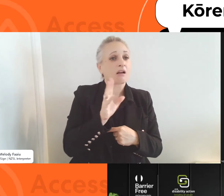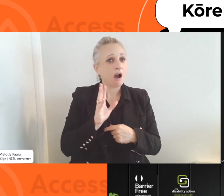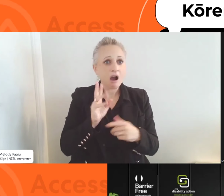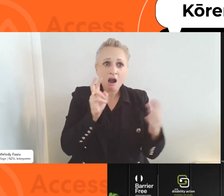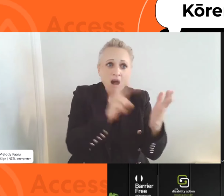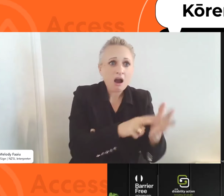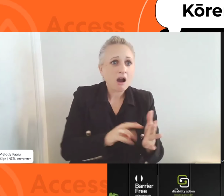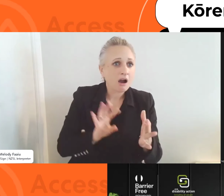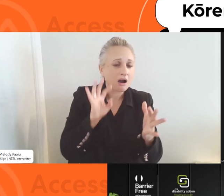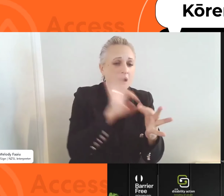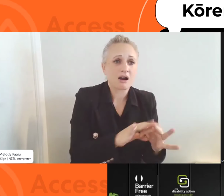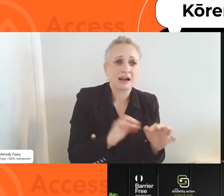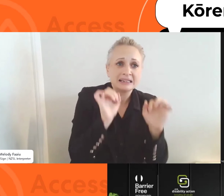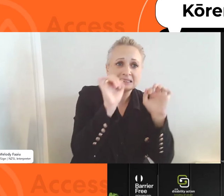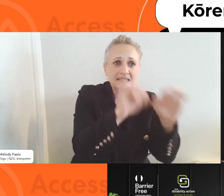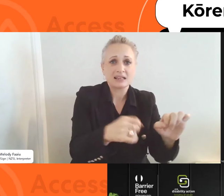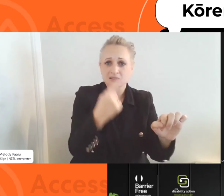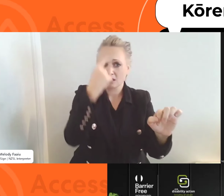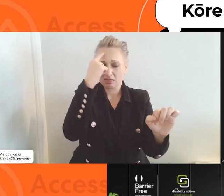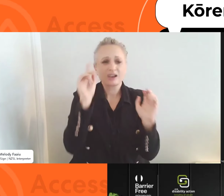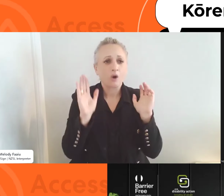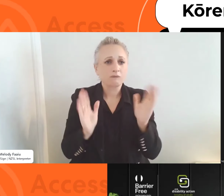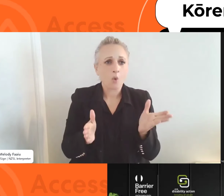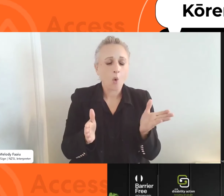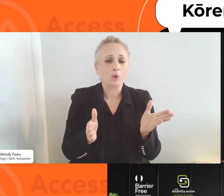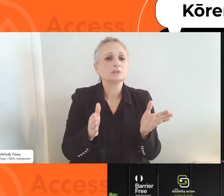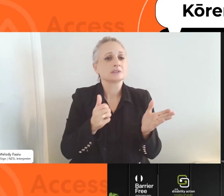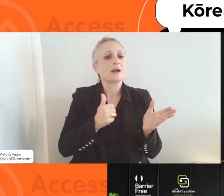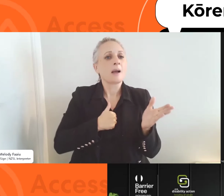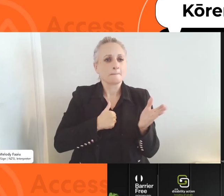to include that in their design. But I think the key factor is in